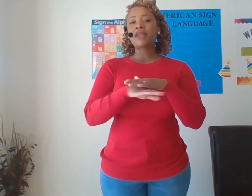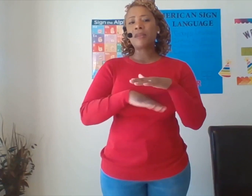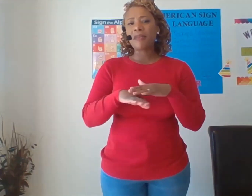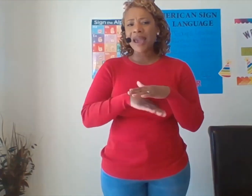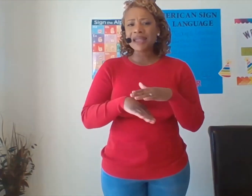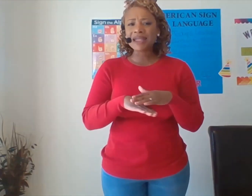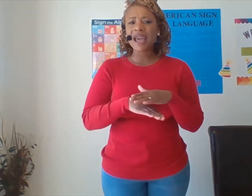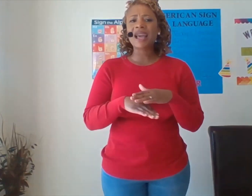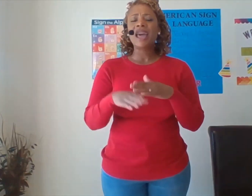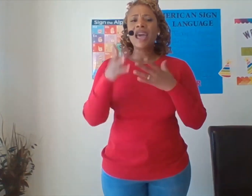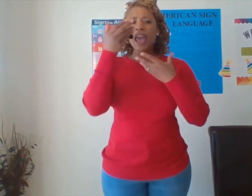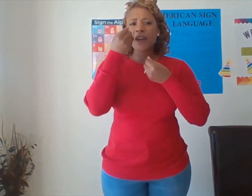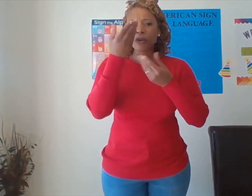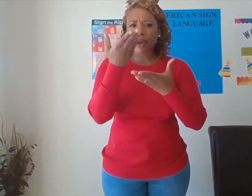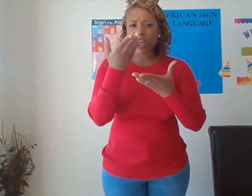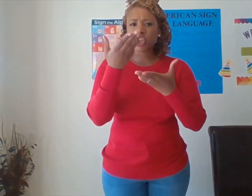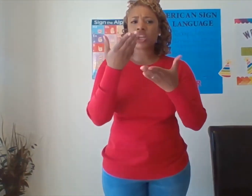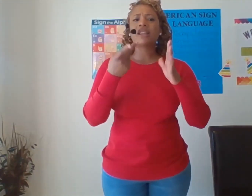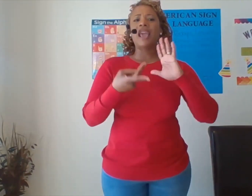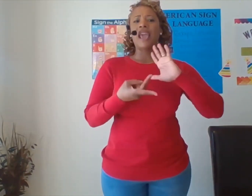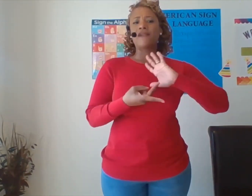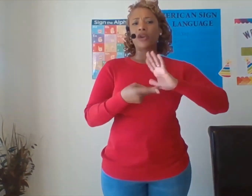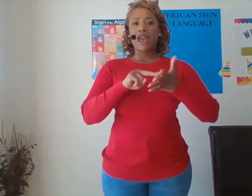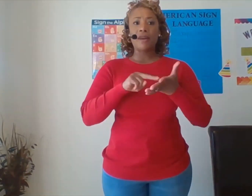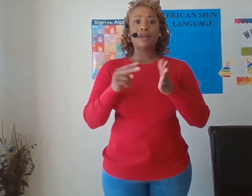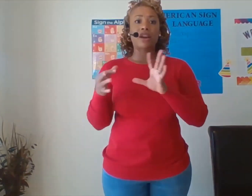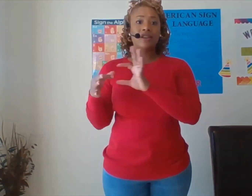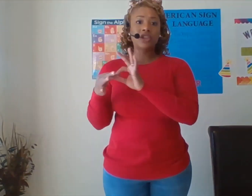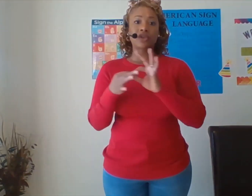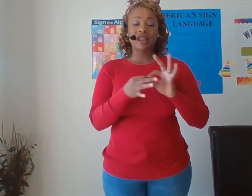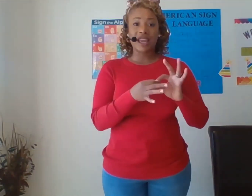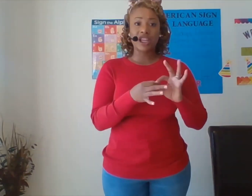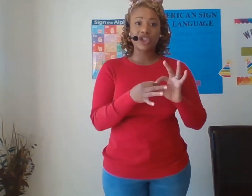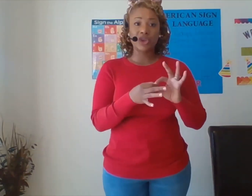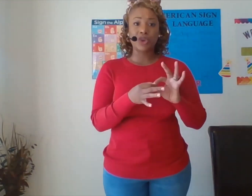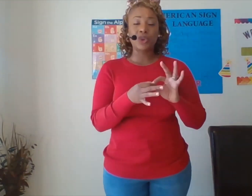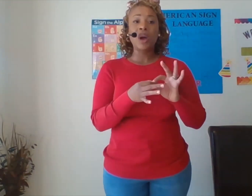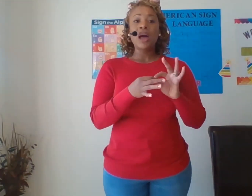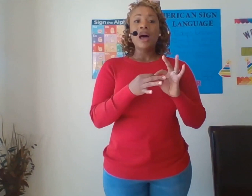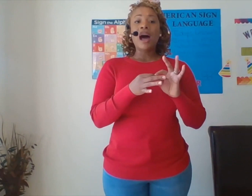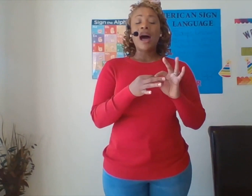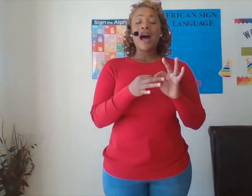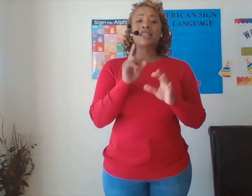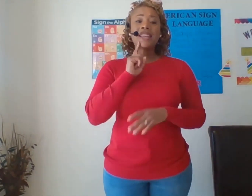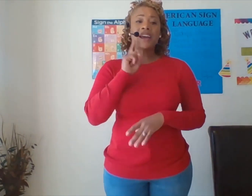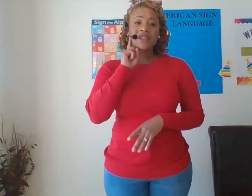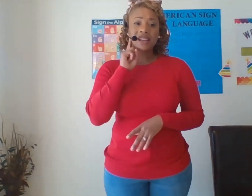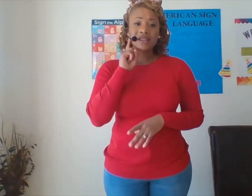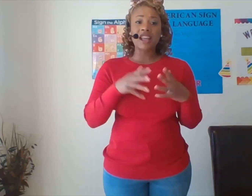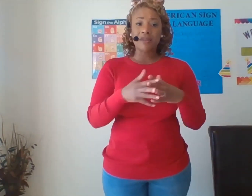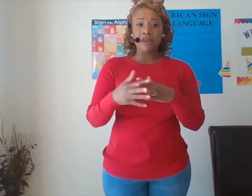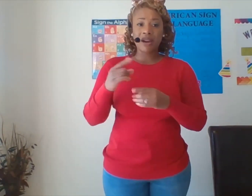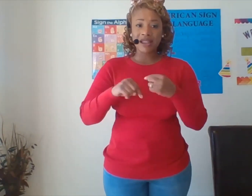the basic information and vocabulary that's related to deafness and American